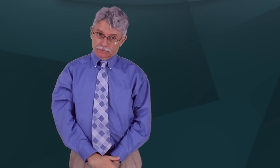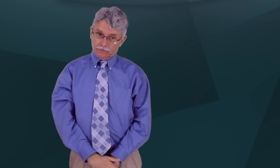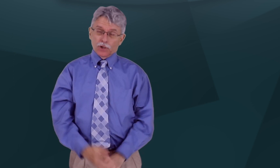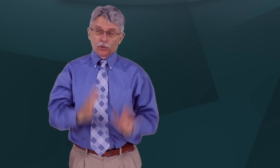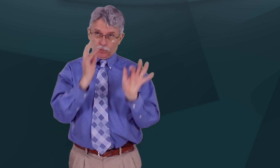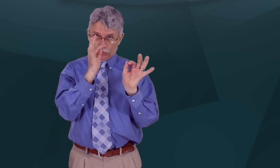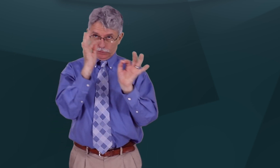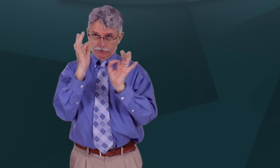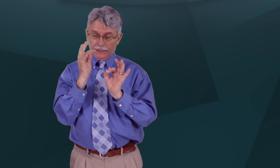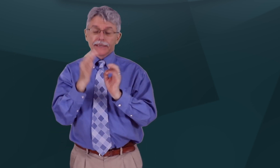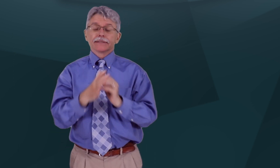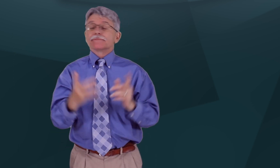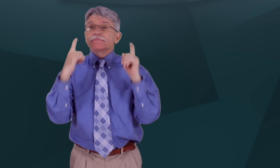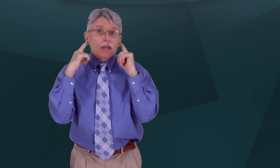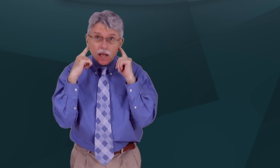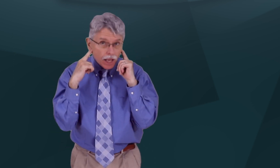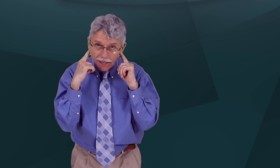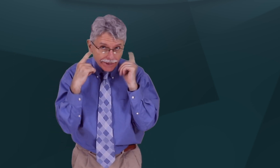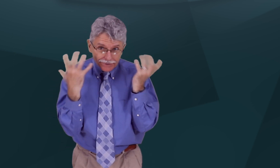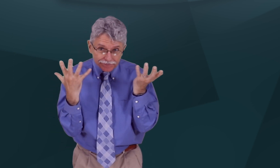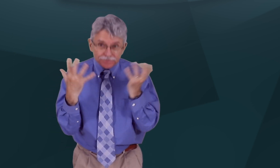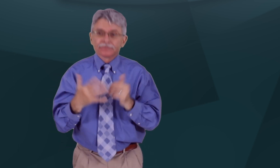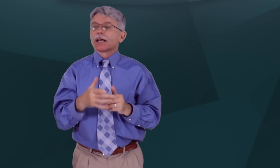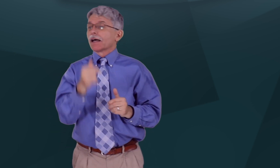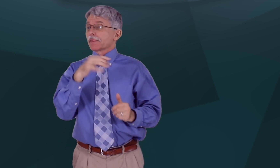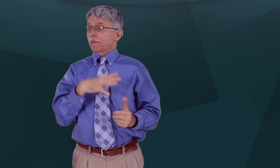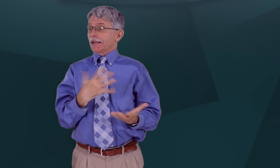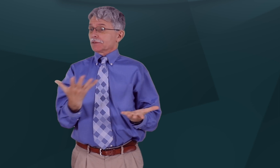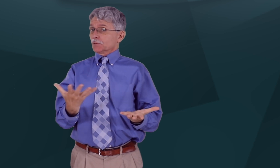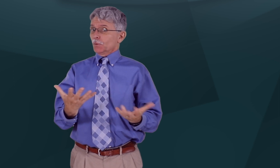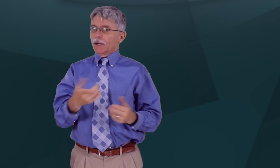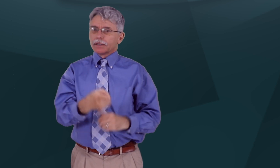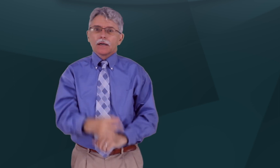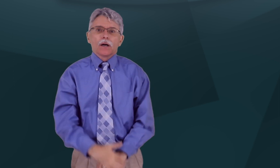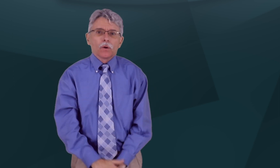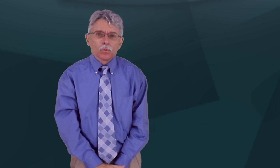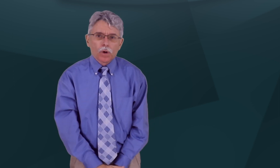My daughter just looks at him, rolls her eyes, points again to her ears, shakes her head and,